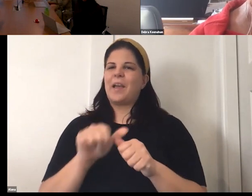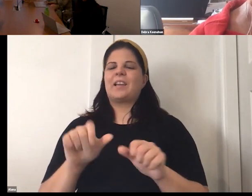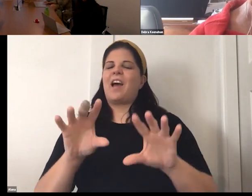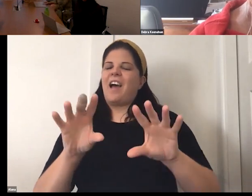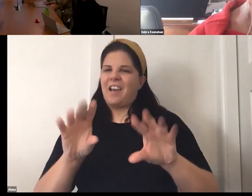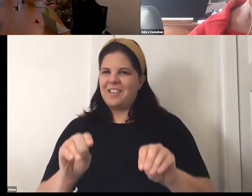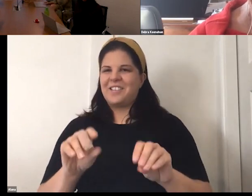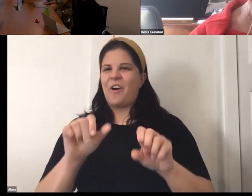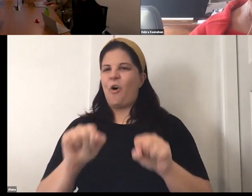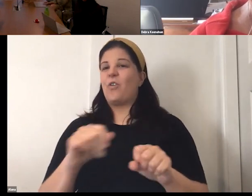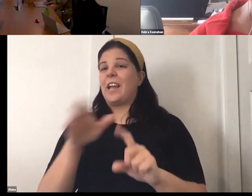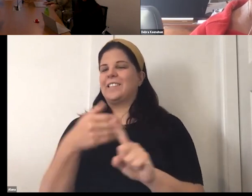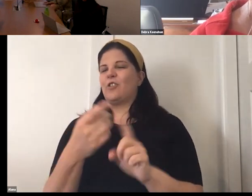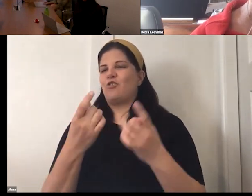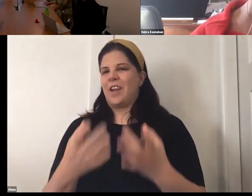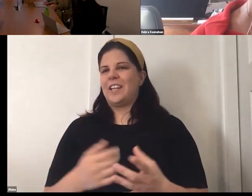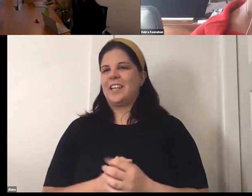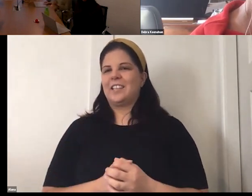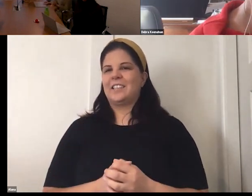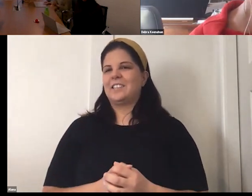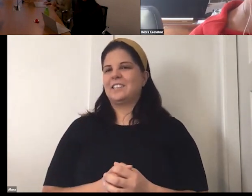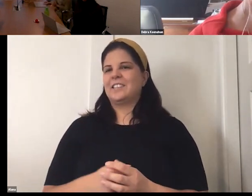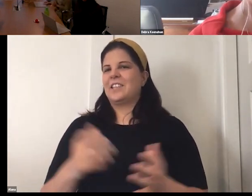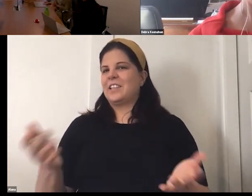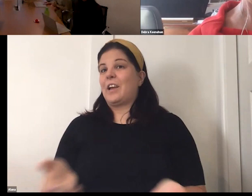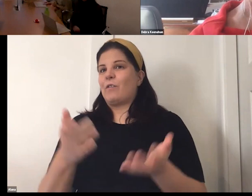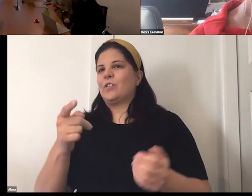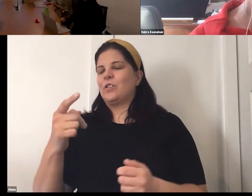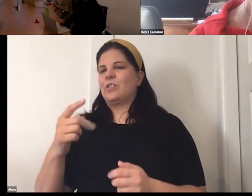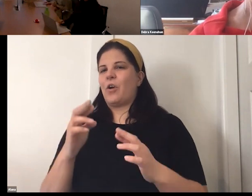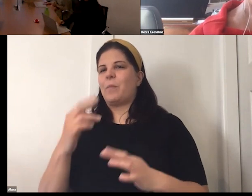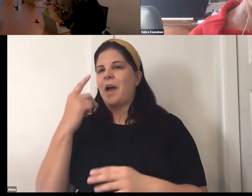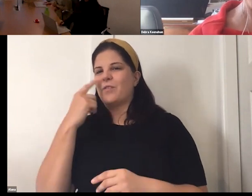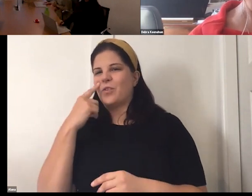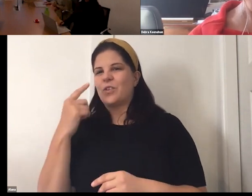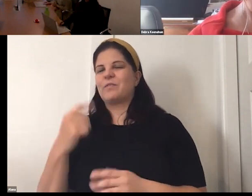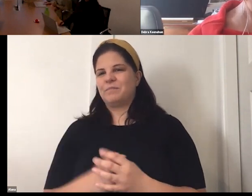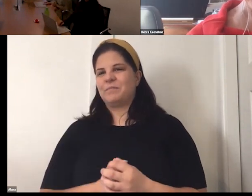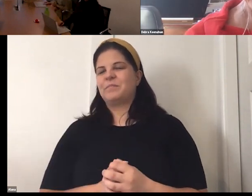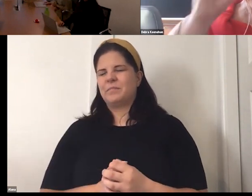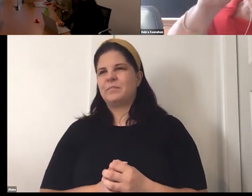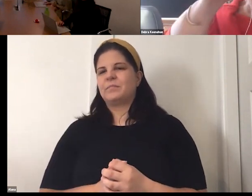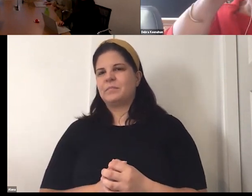incentive to go and look at the website when you're checking out the arts and disability